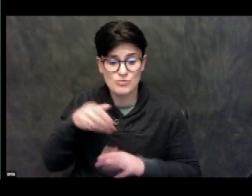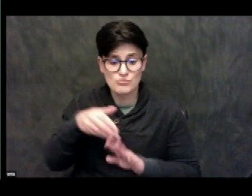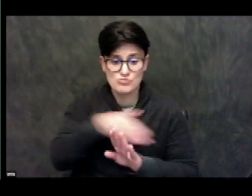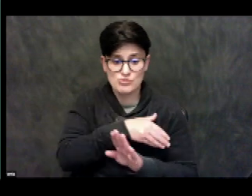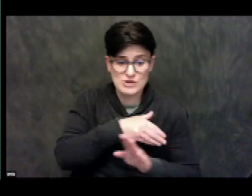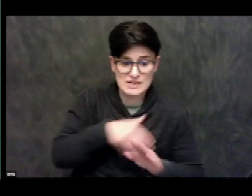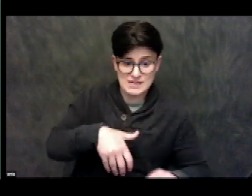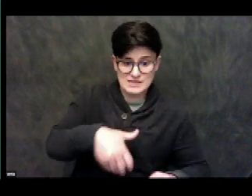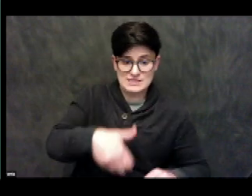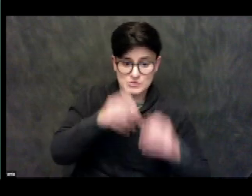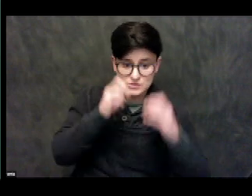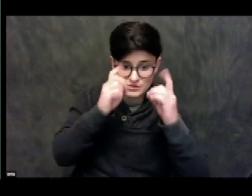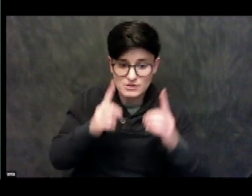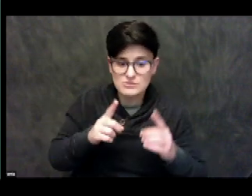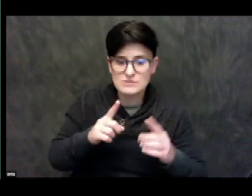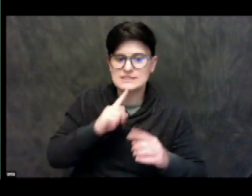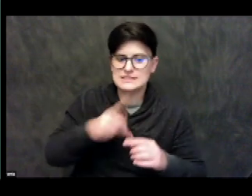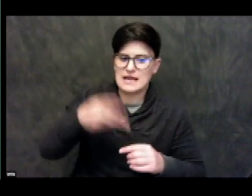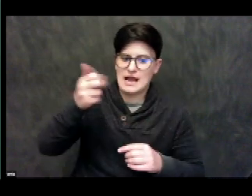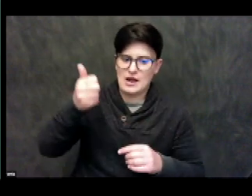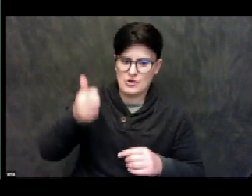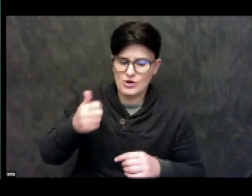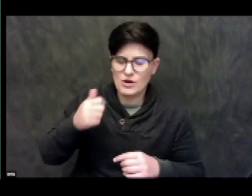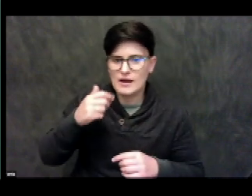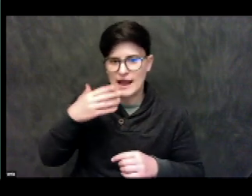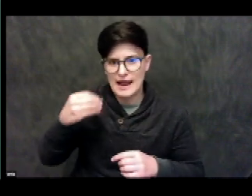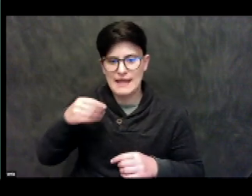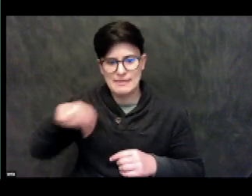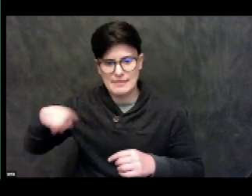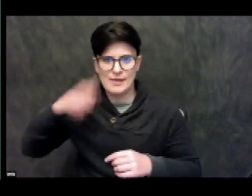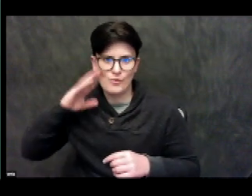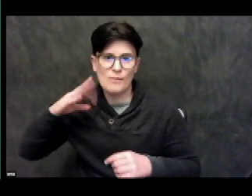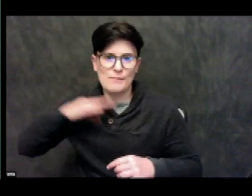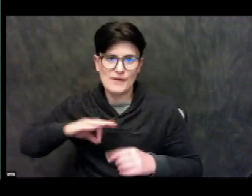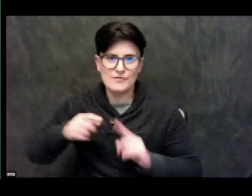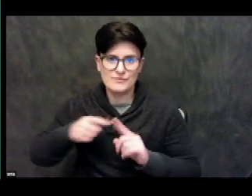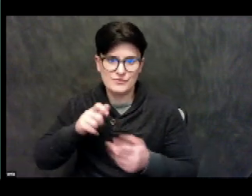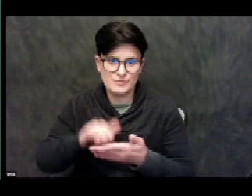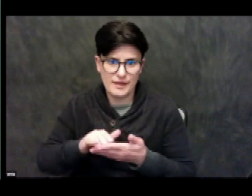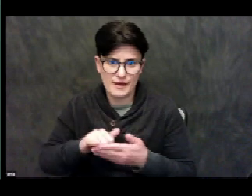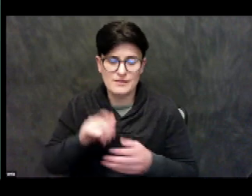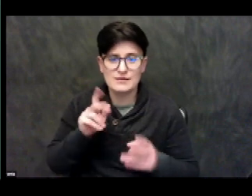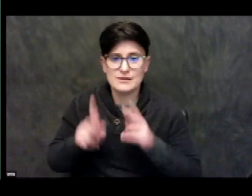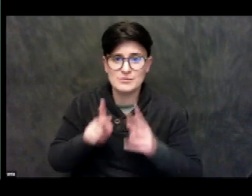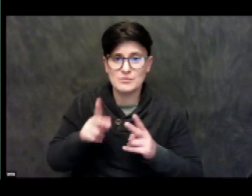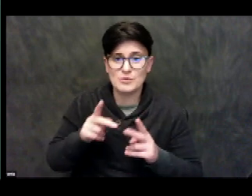are likely higher for the patient and her family. People with mobility disabilities are more likely to